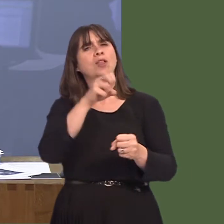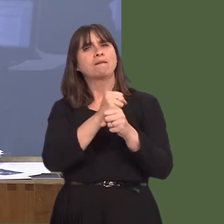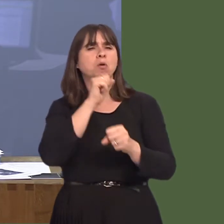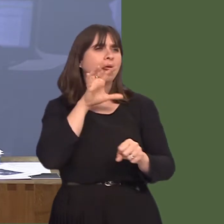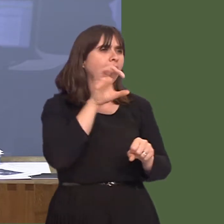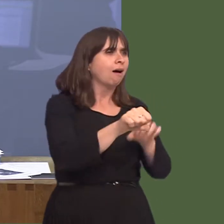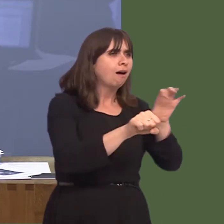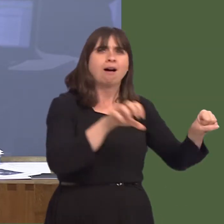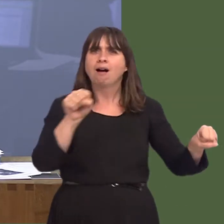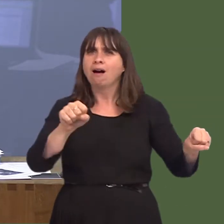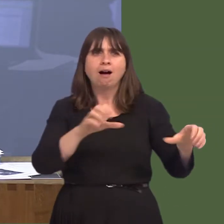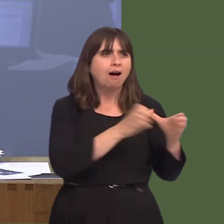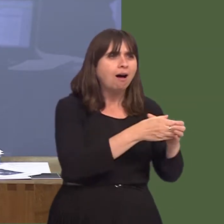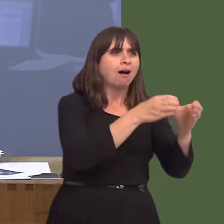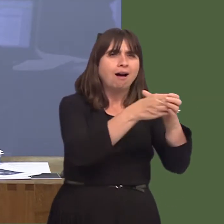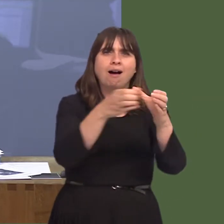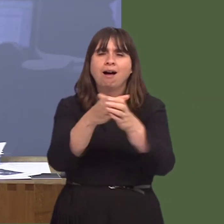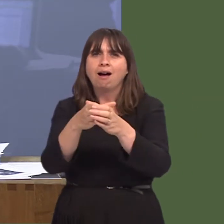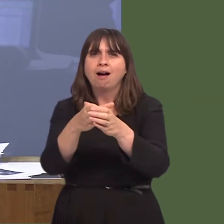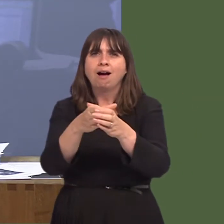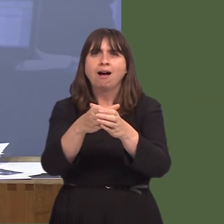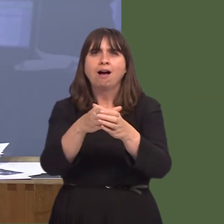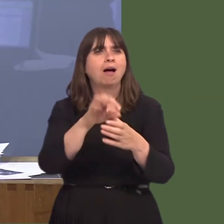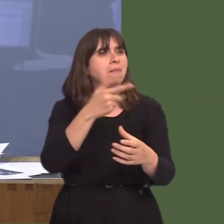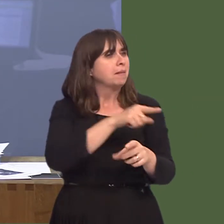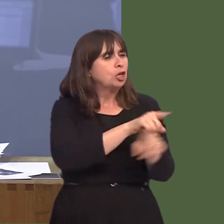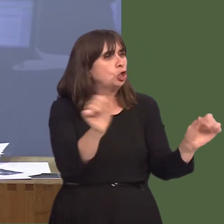like them who may not be engaged in the Wales for Africa programme, so that we can maximise